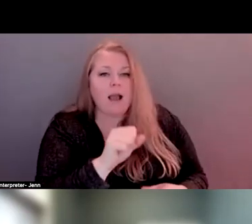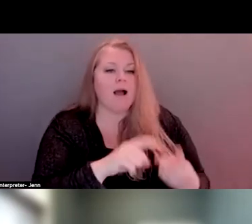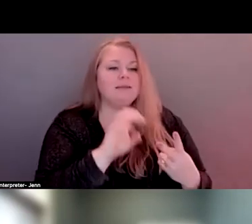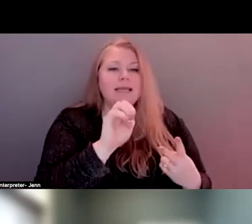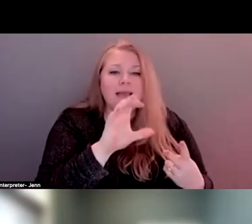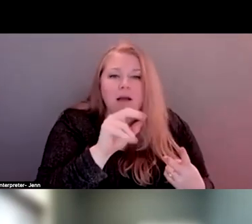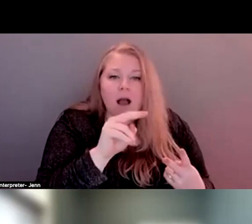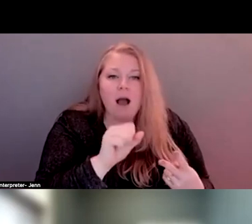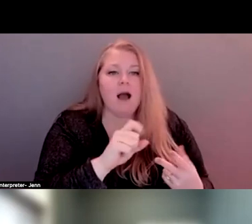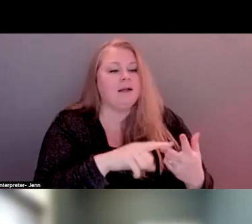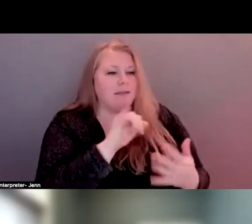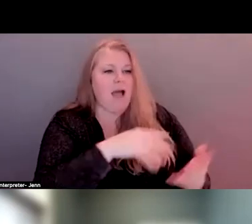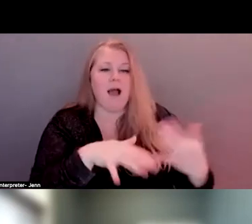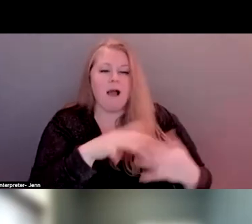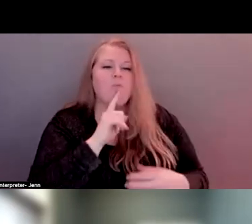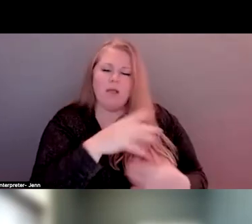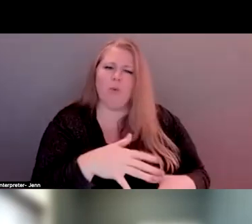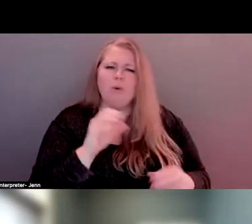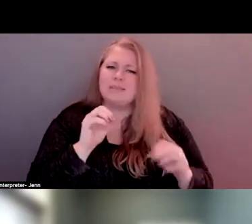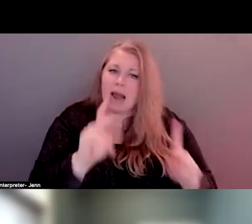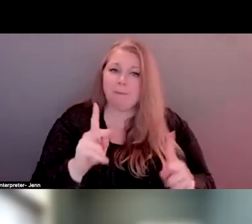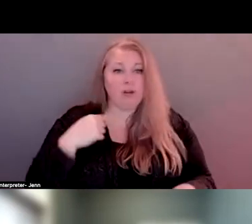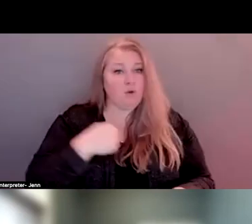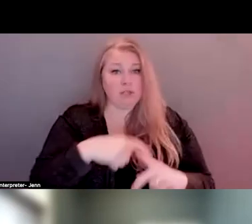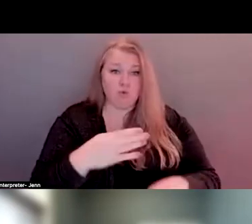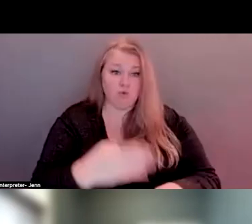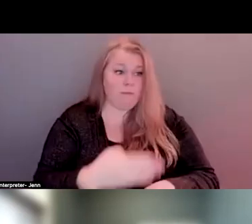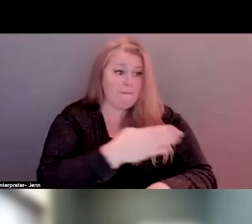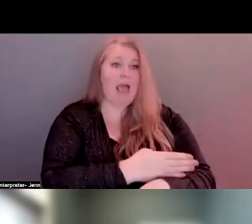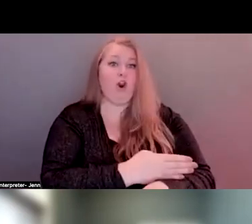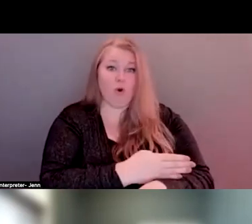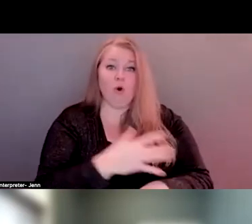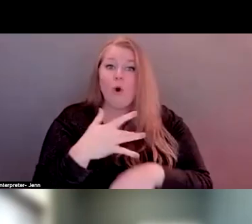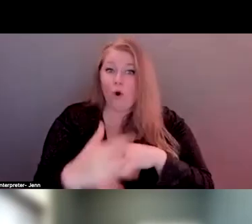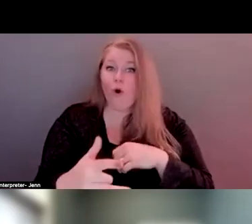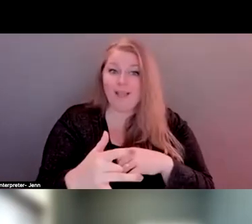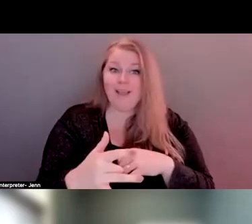is also such an opportunity to do better from earlier in this suite of technologies.